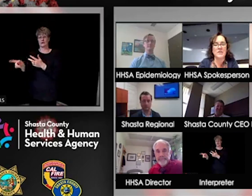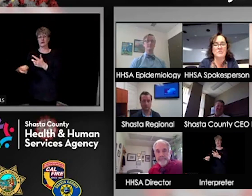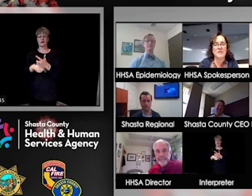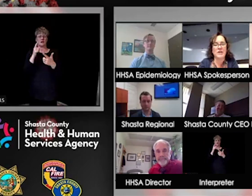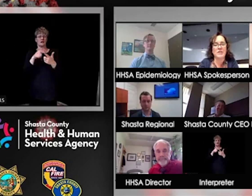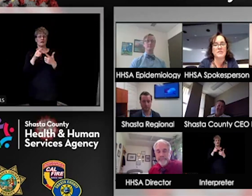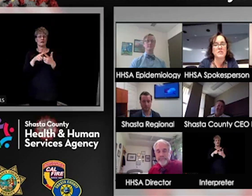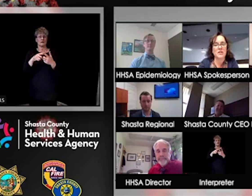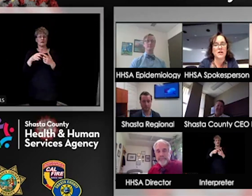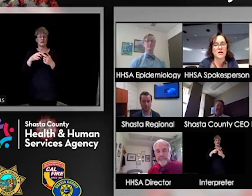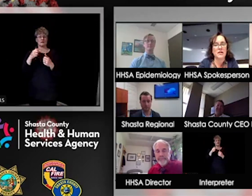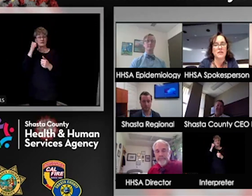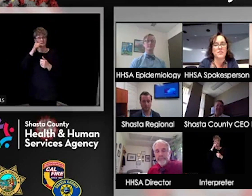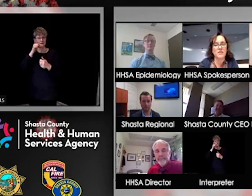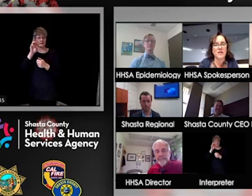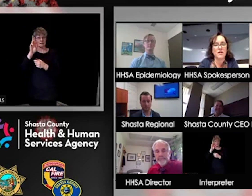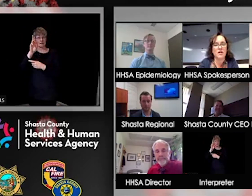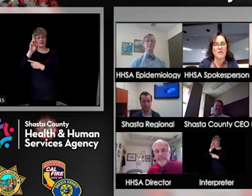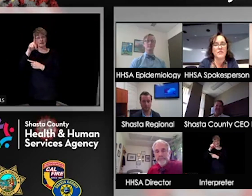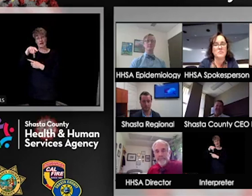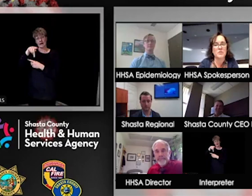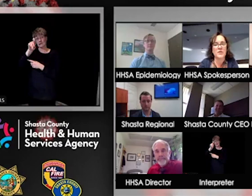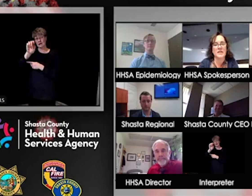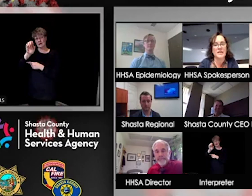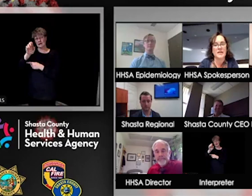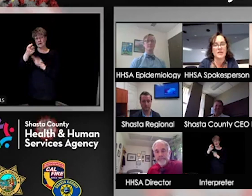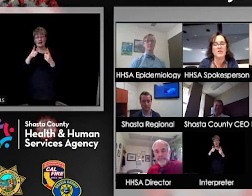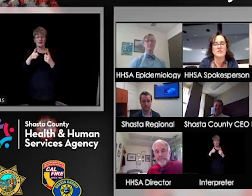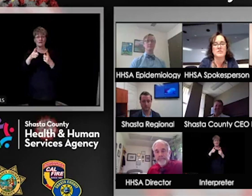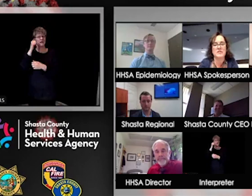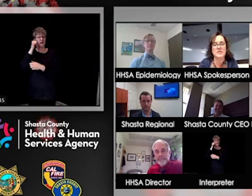that comes out around 6 p.m. every evening on our Facebook page and then it goes also